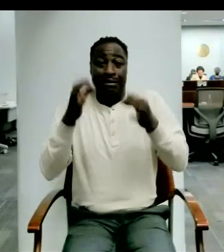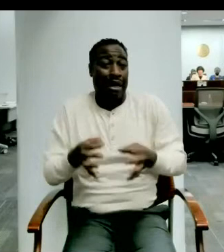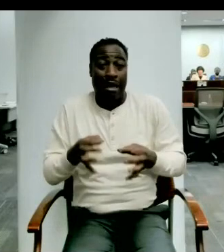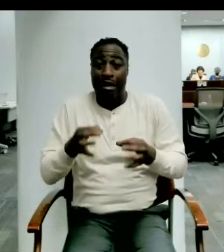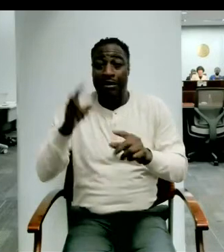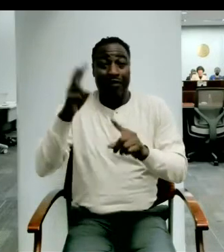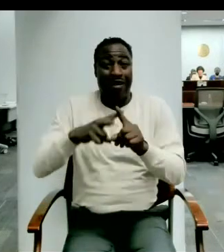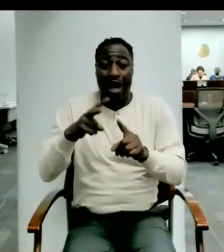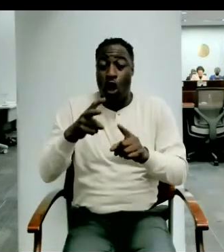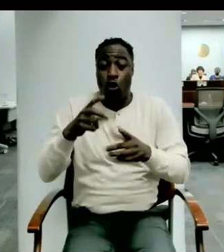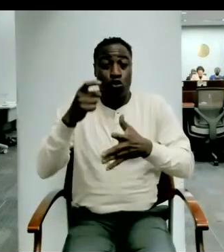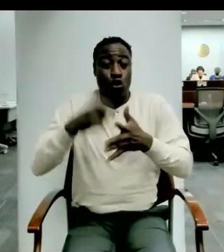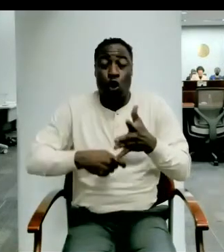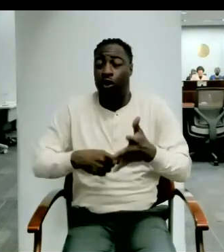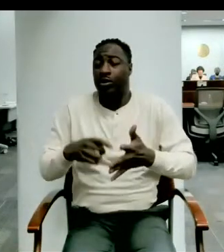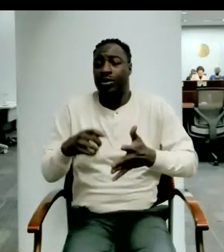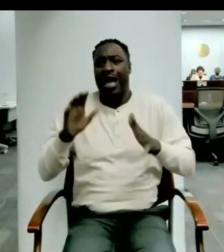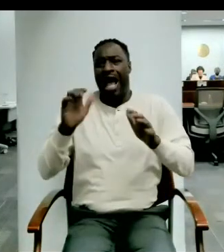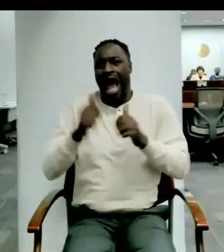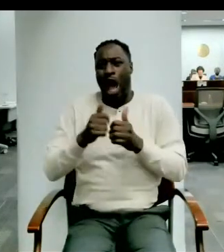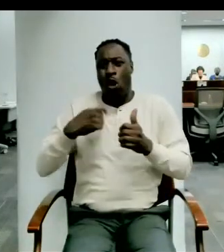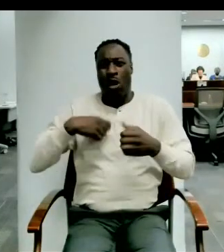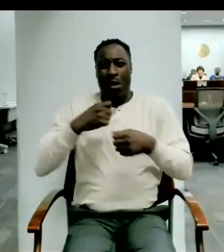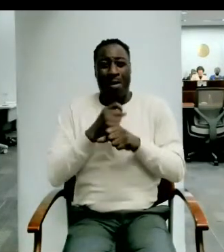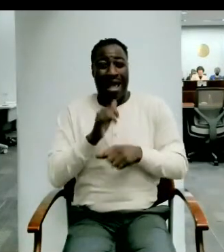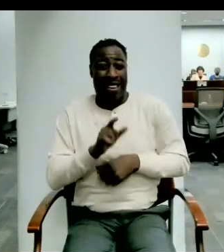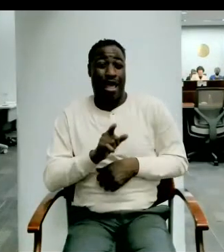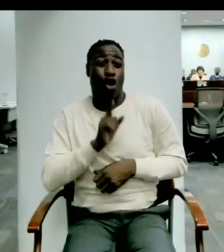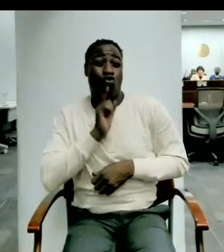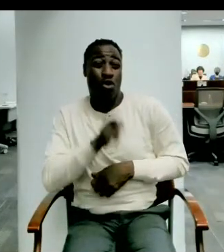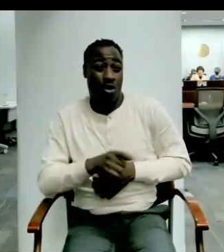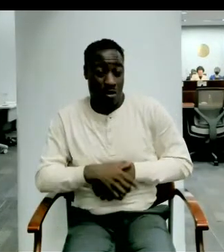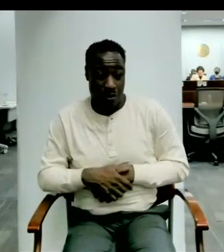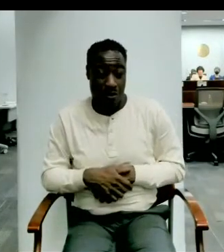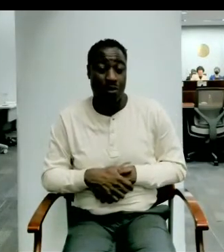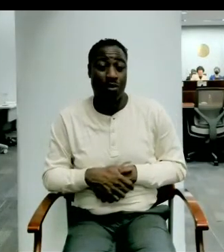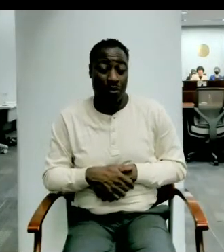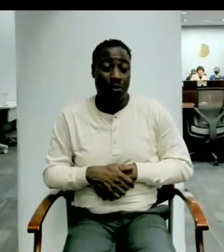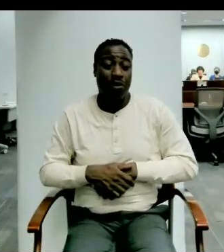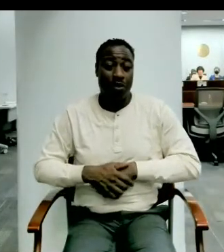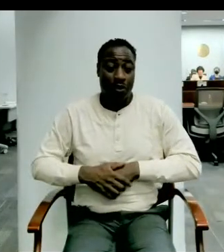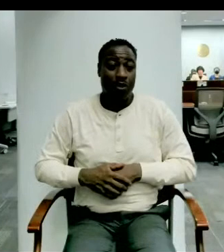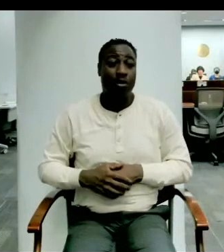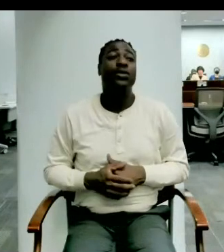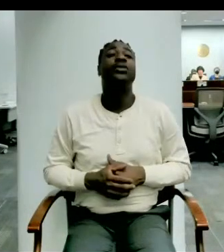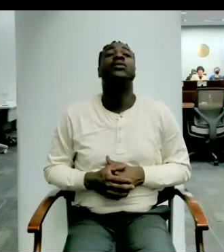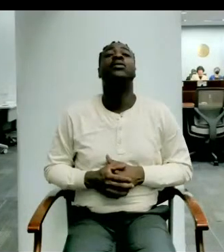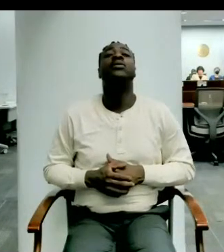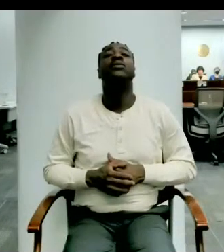How do we make that into a reality opposed to the larger term that is um constantly thrown around.